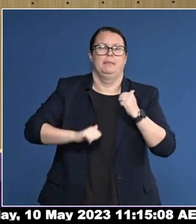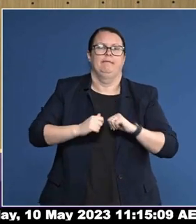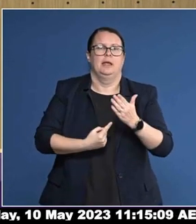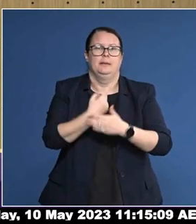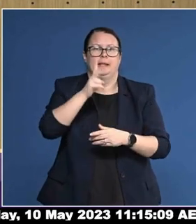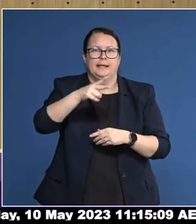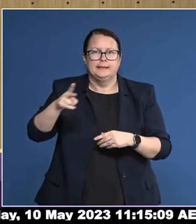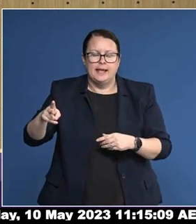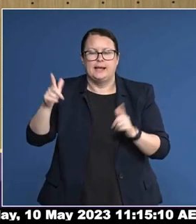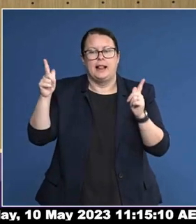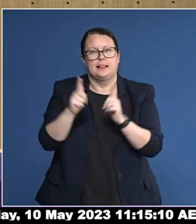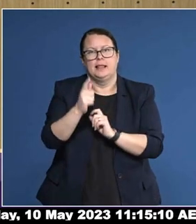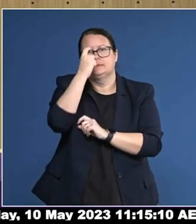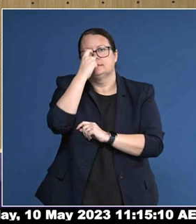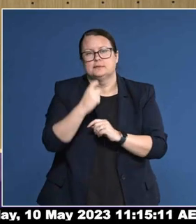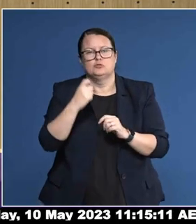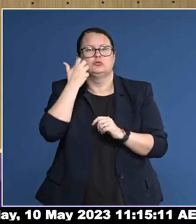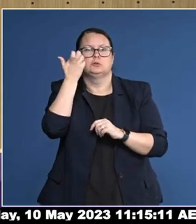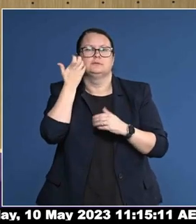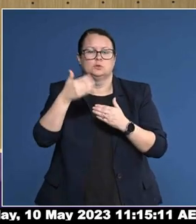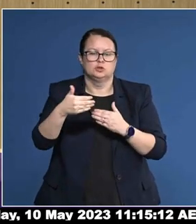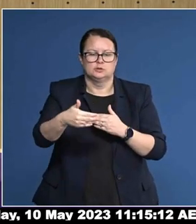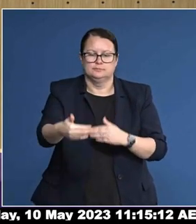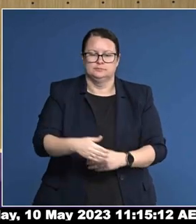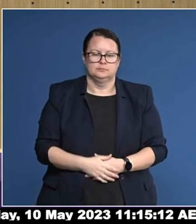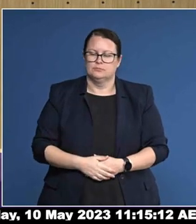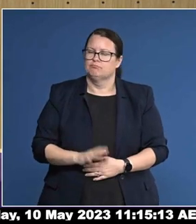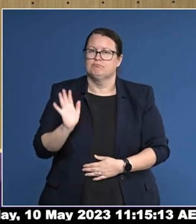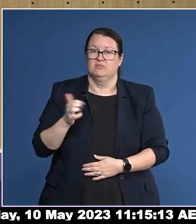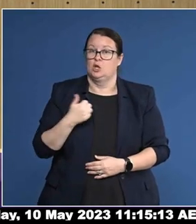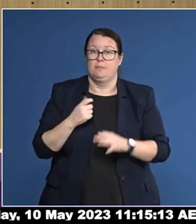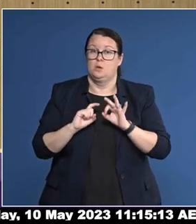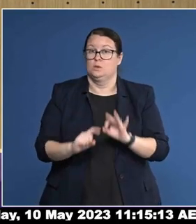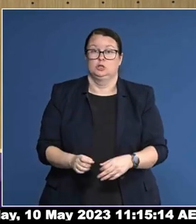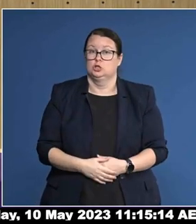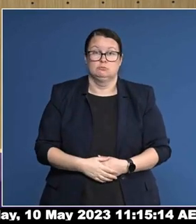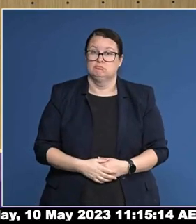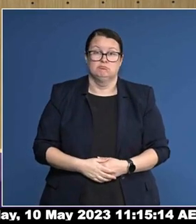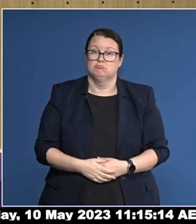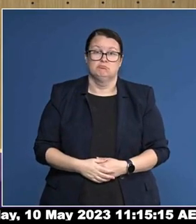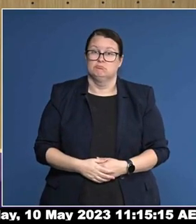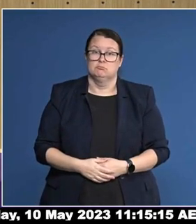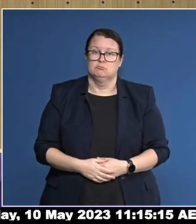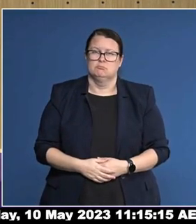continuing into the future. I don't think that was the question I asked. Okay. What was - what was the question?